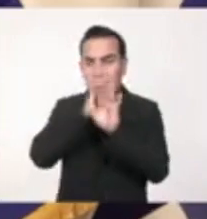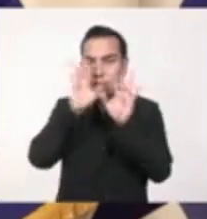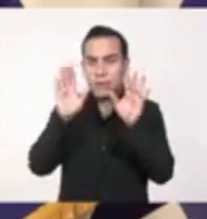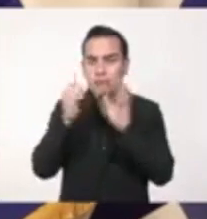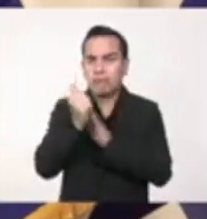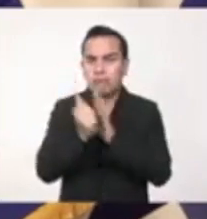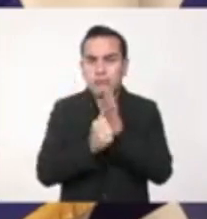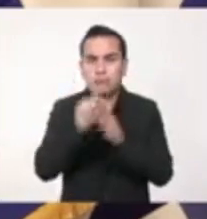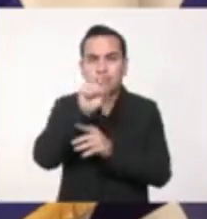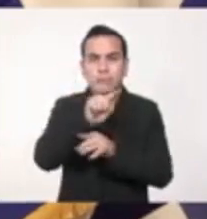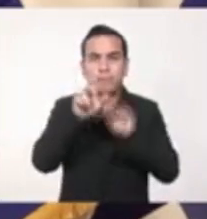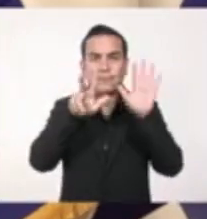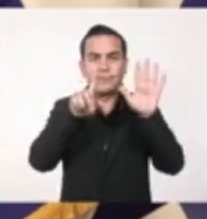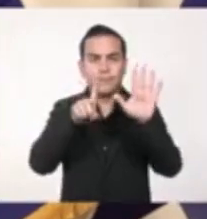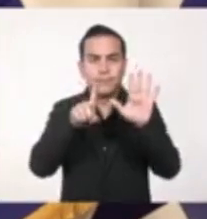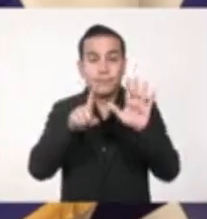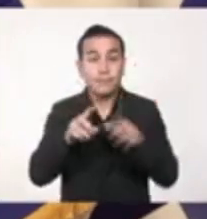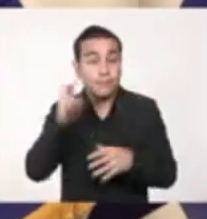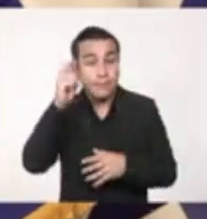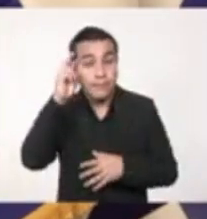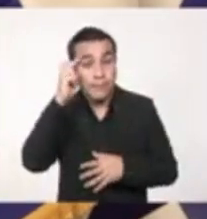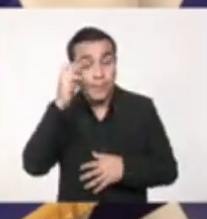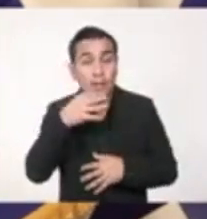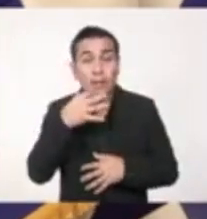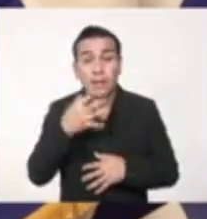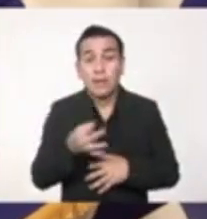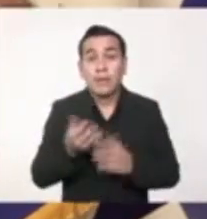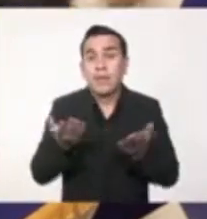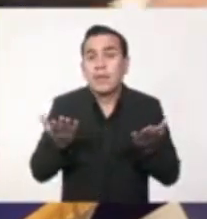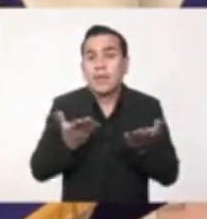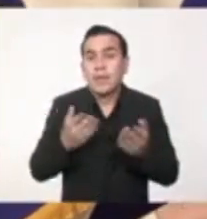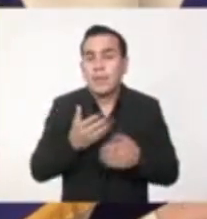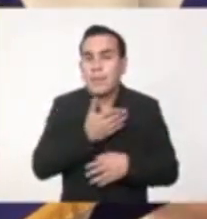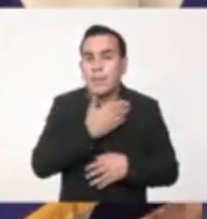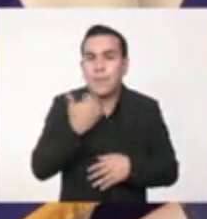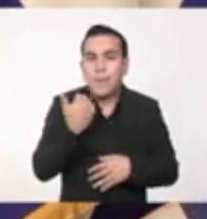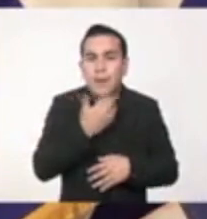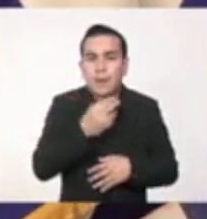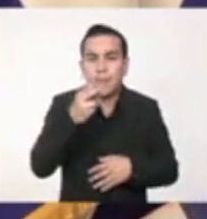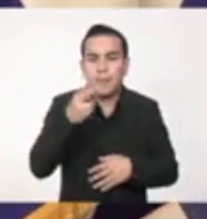then it would seem that what happens to the person in charge of